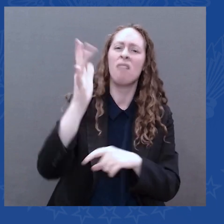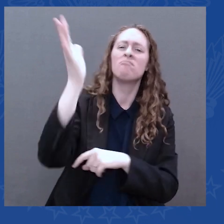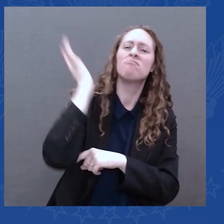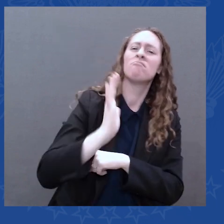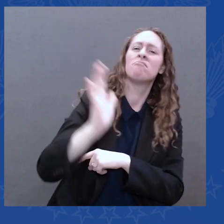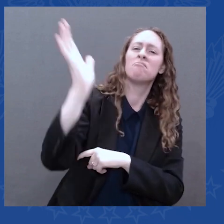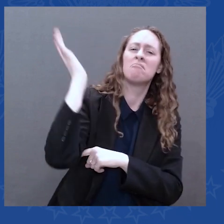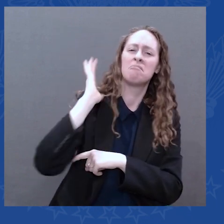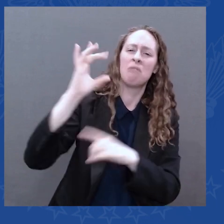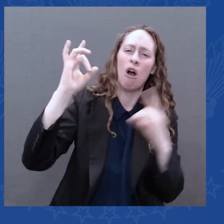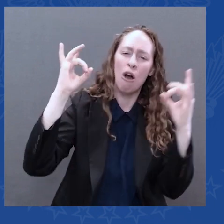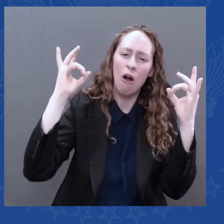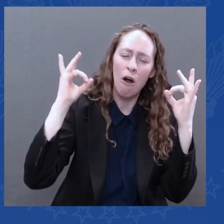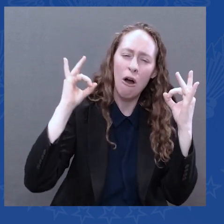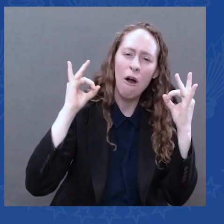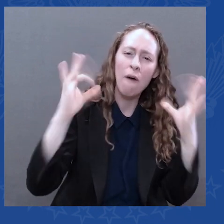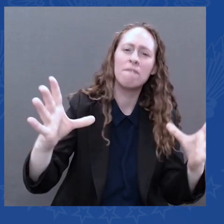I am confident he will fail.